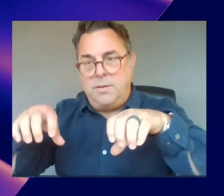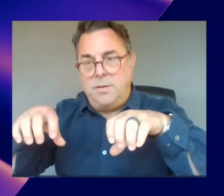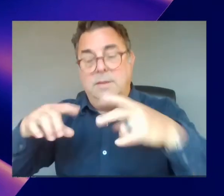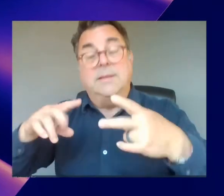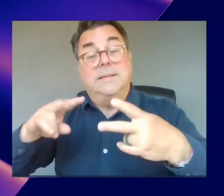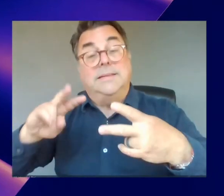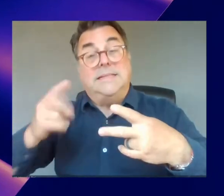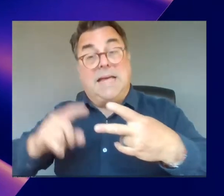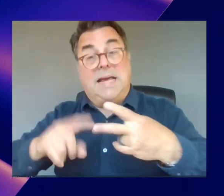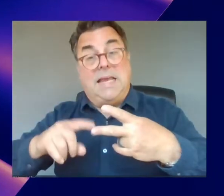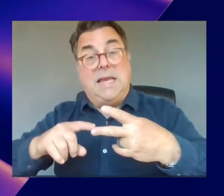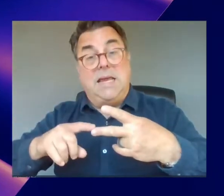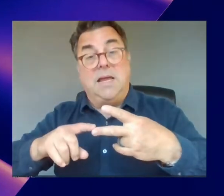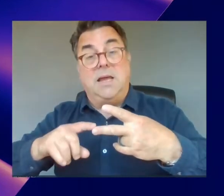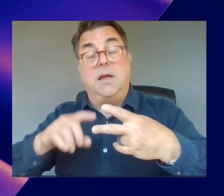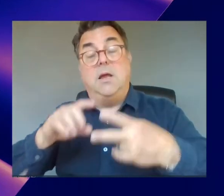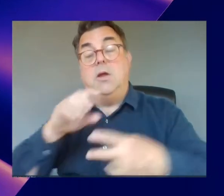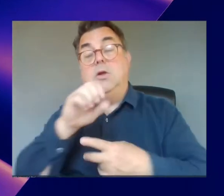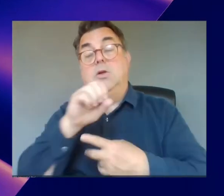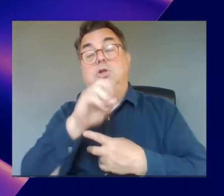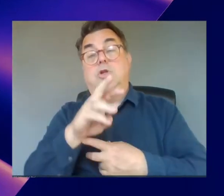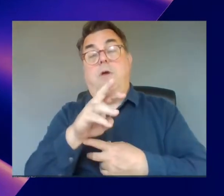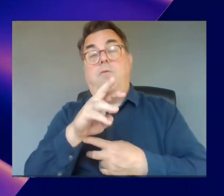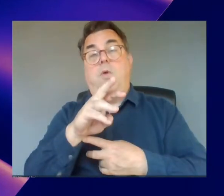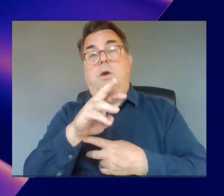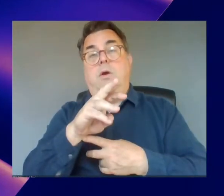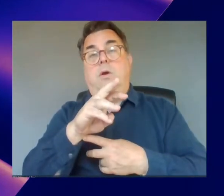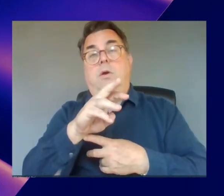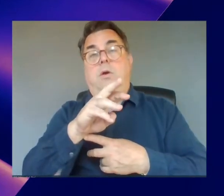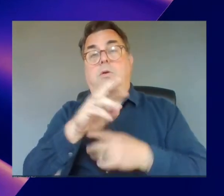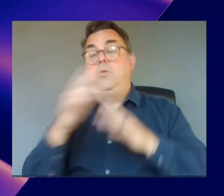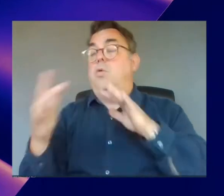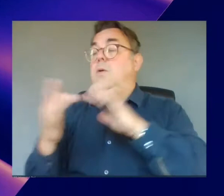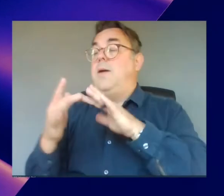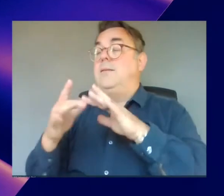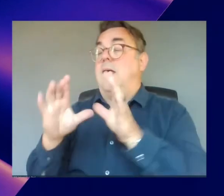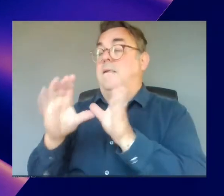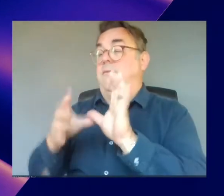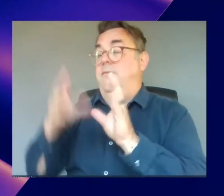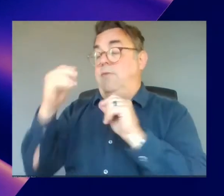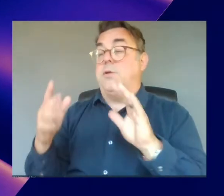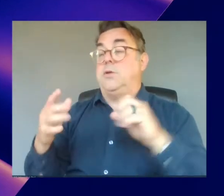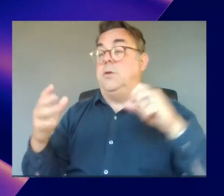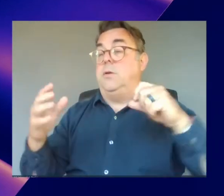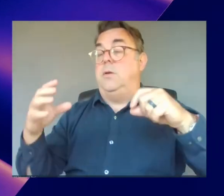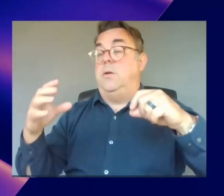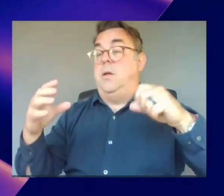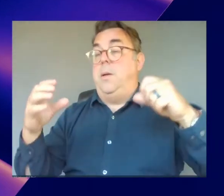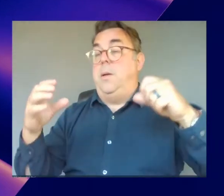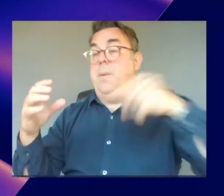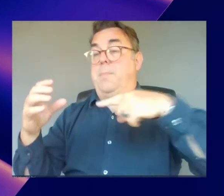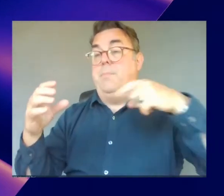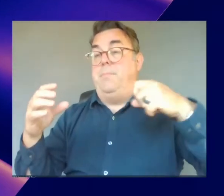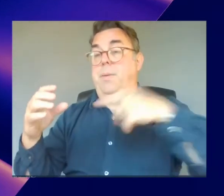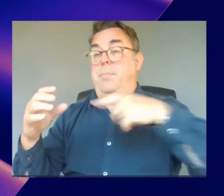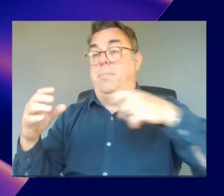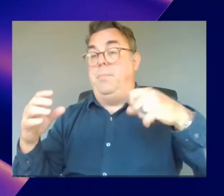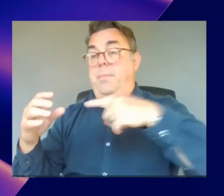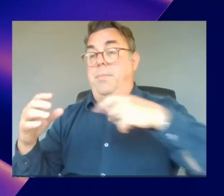where you want the software to be pinging the configuration data on a regular basis. We have some customers that wanna check